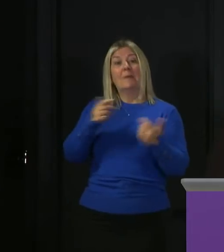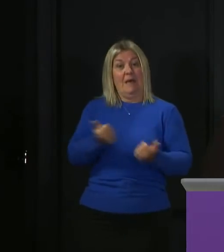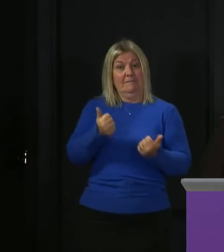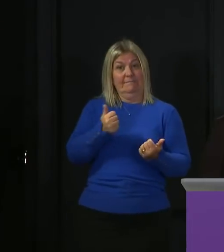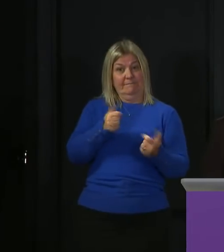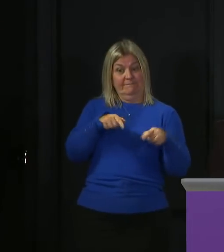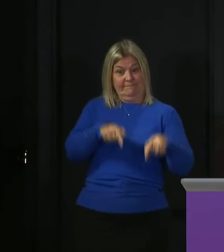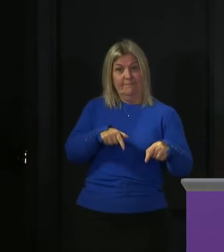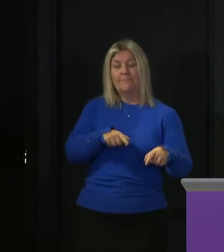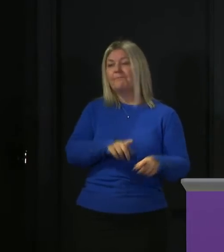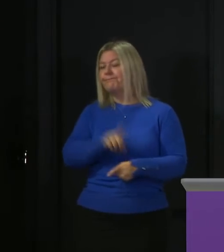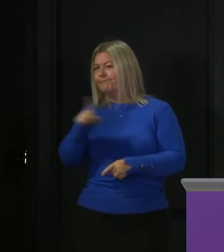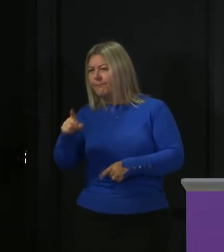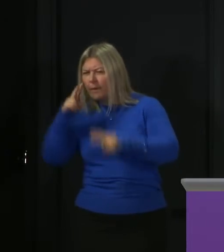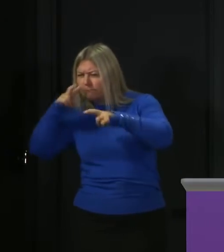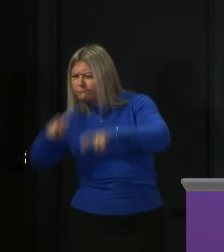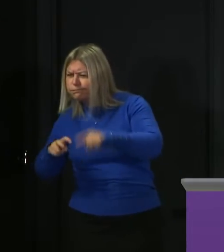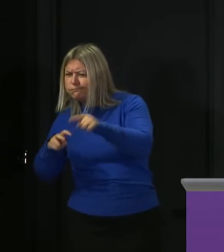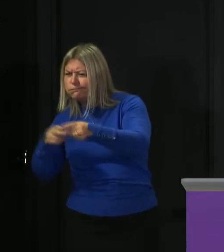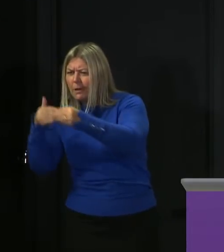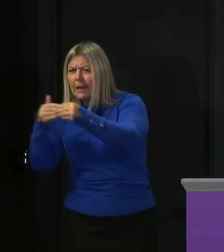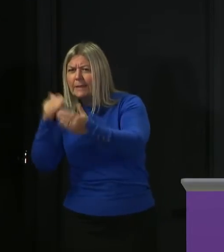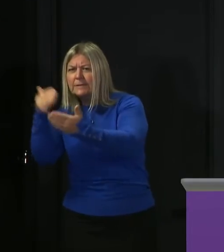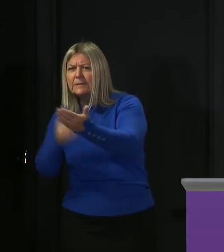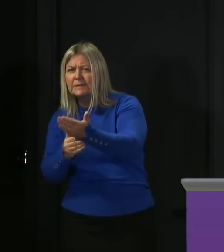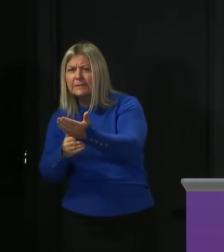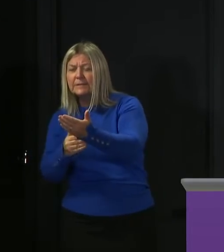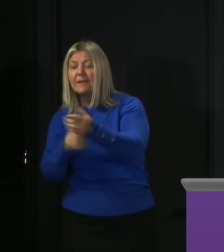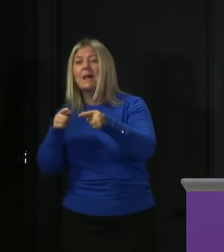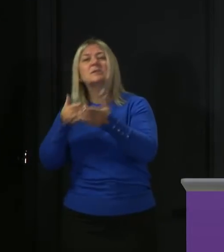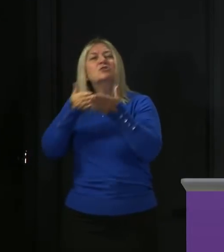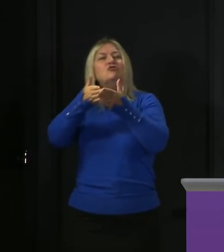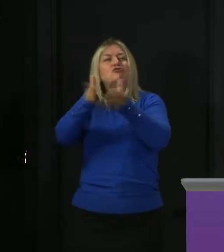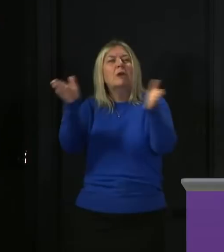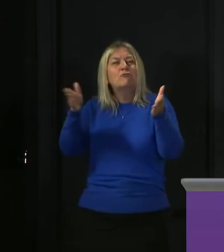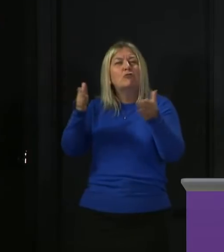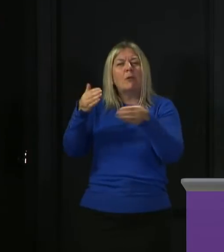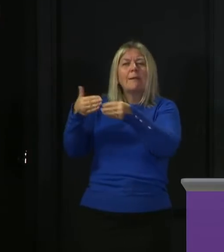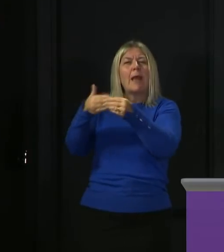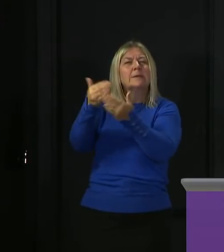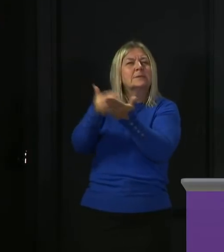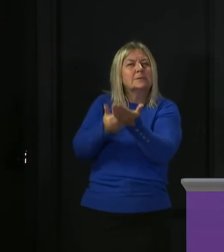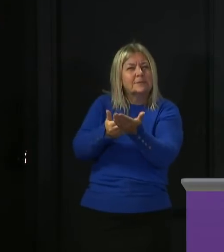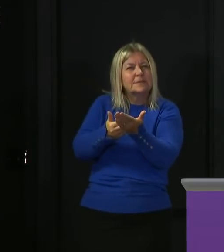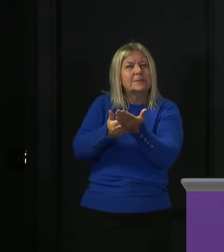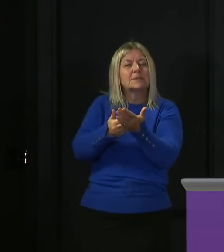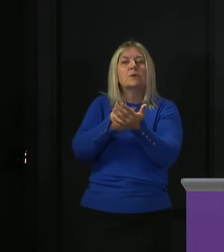is the general guidance that covers all sort of regulated activities for children. And mother and